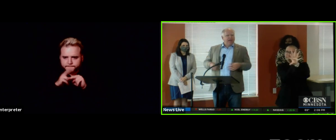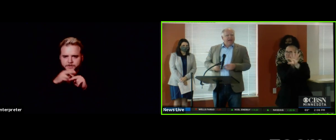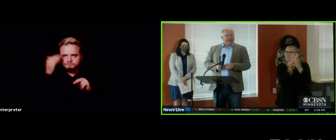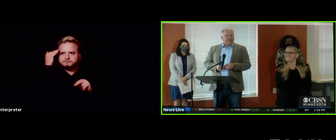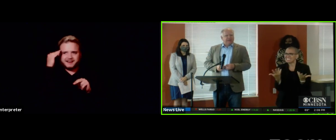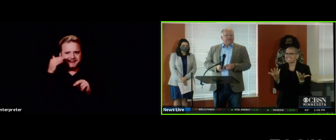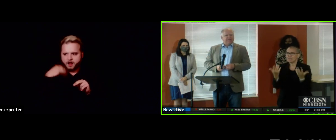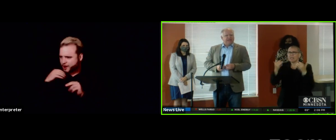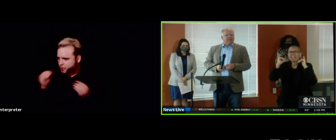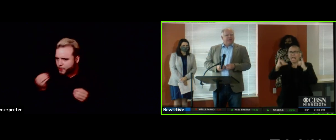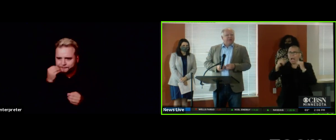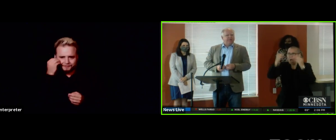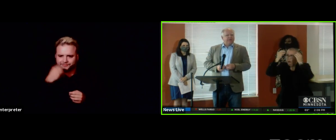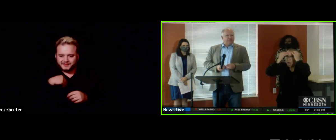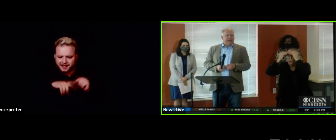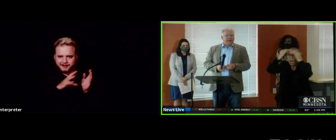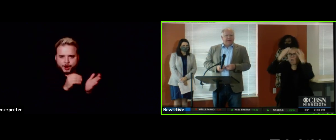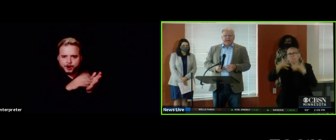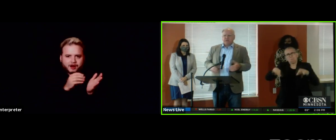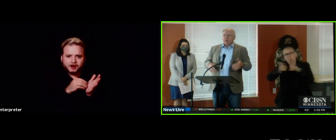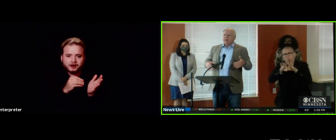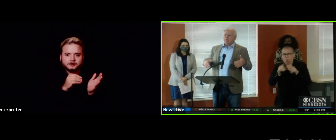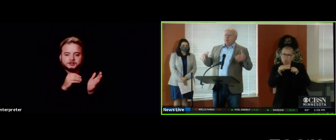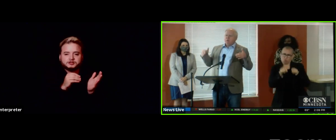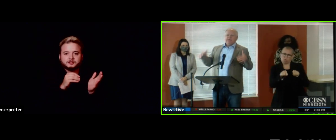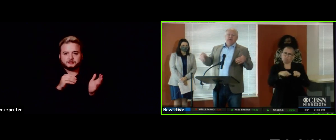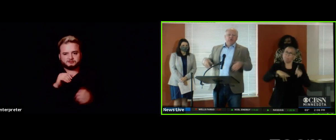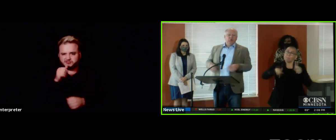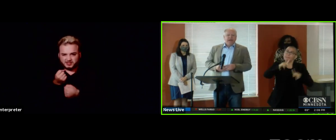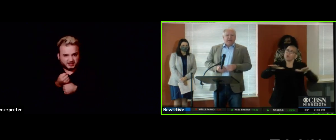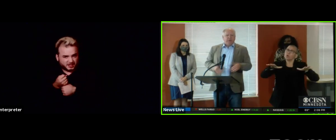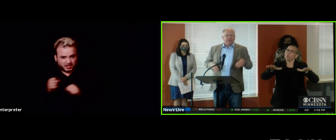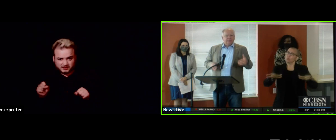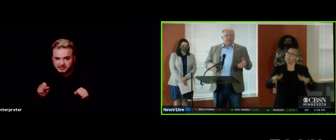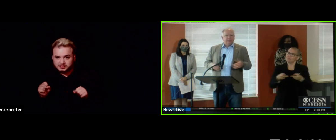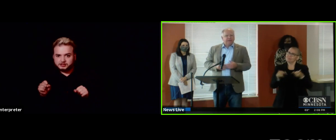a place of safety and refuge and that's why I thought we do and what this movement today